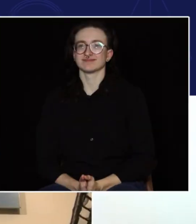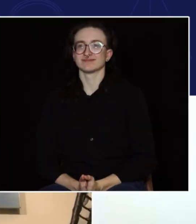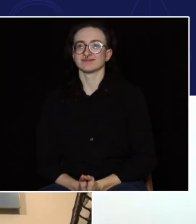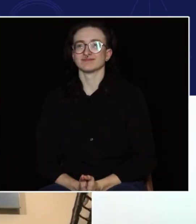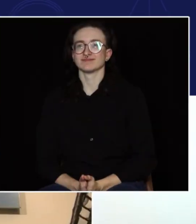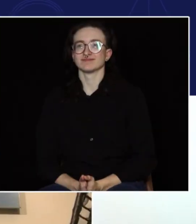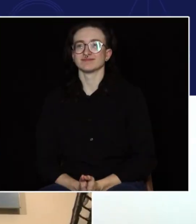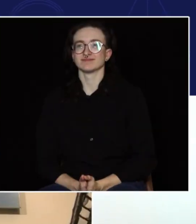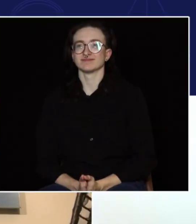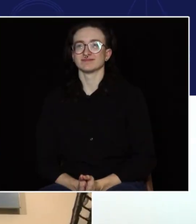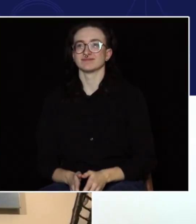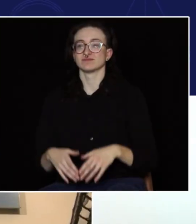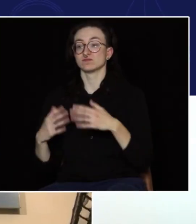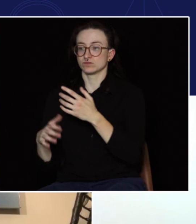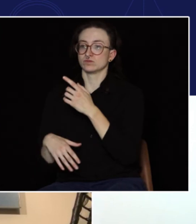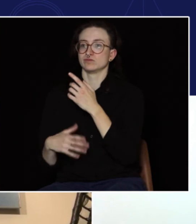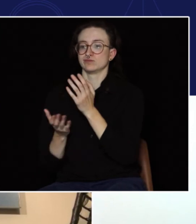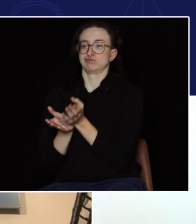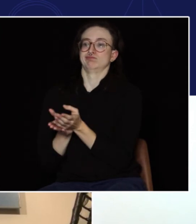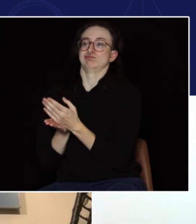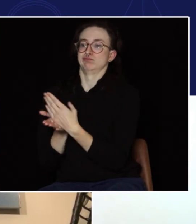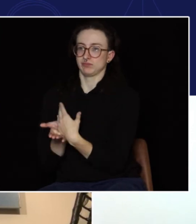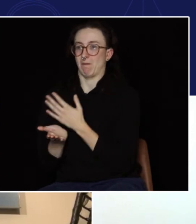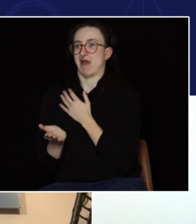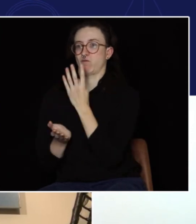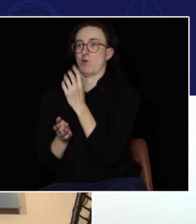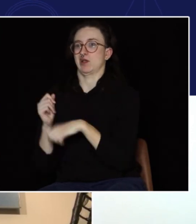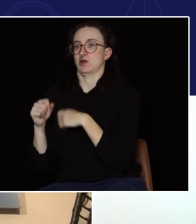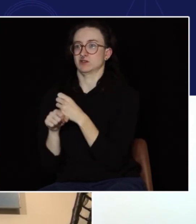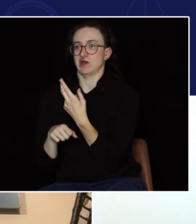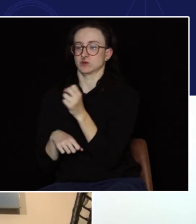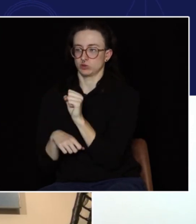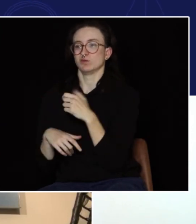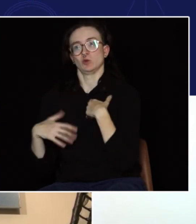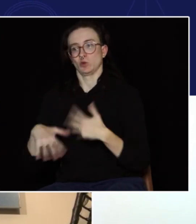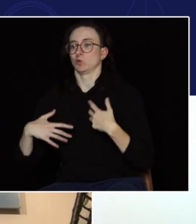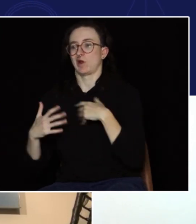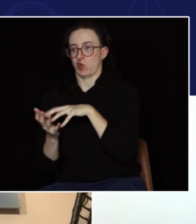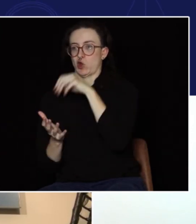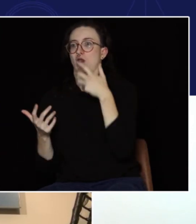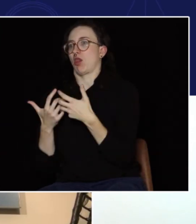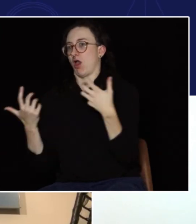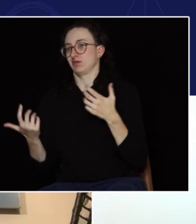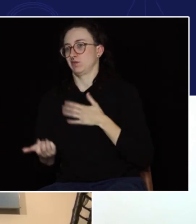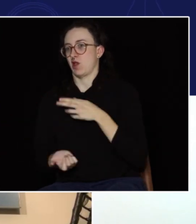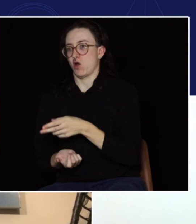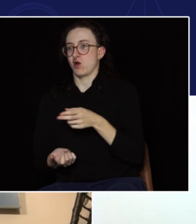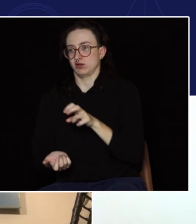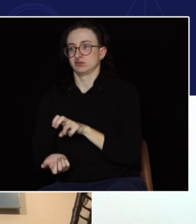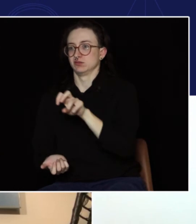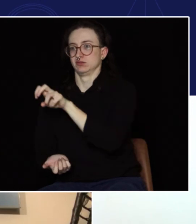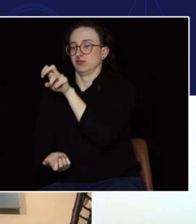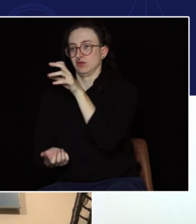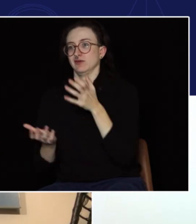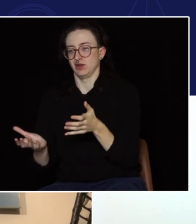[YABSERA:] Throughout my four years of high school, I learned a lot with my journey being Hard of Hearing